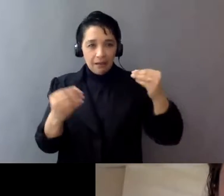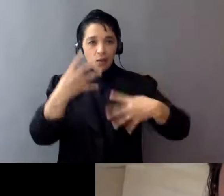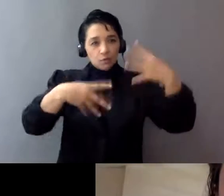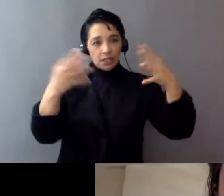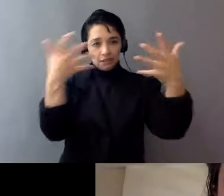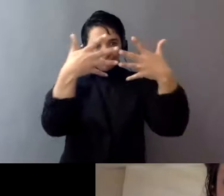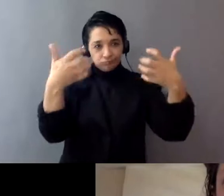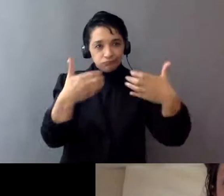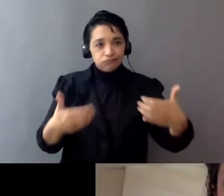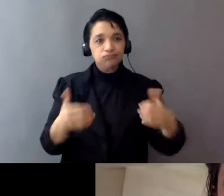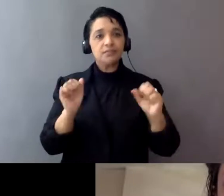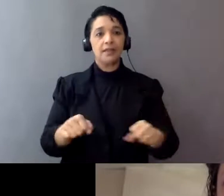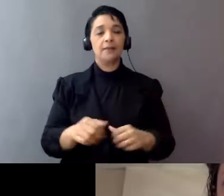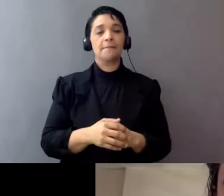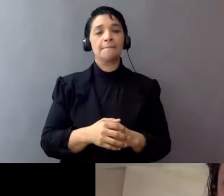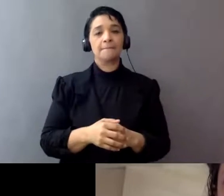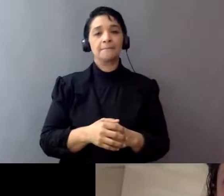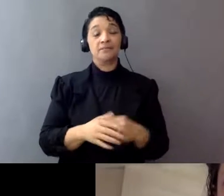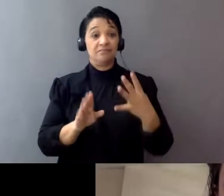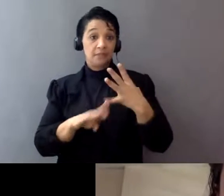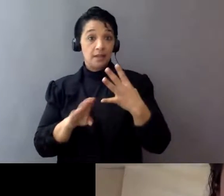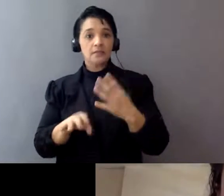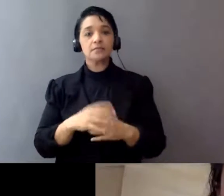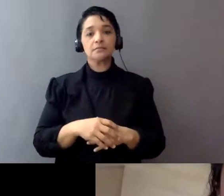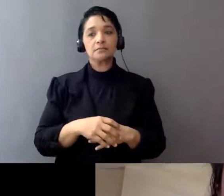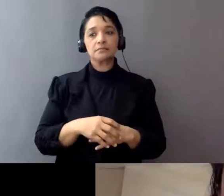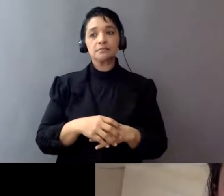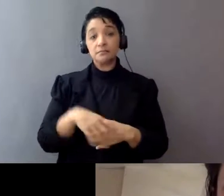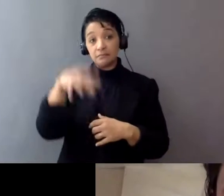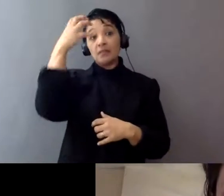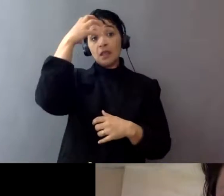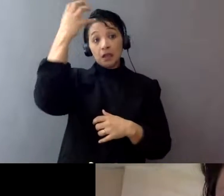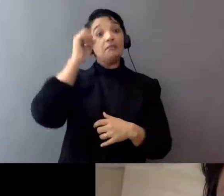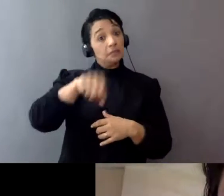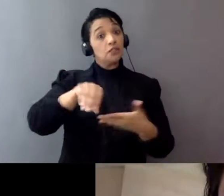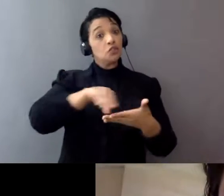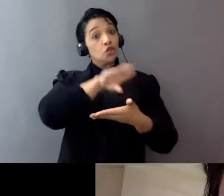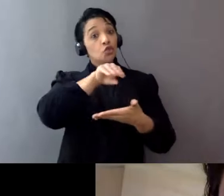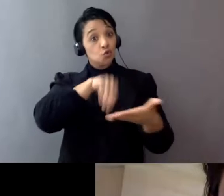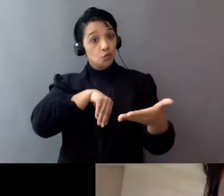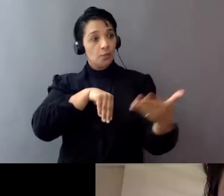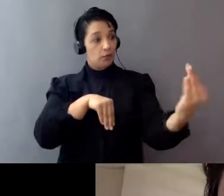Finally, the governments receive the data report, research from OPDs accept the reports,